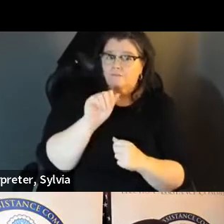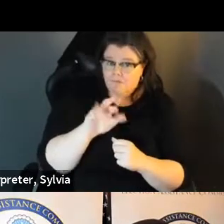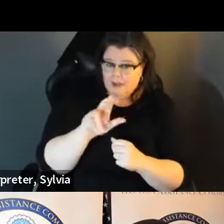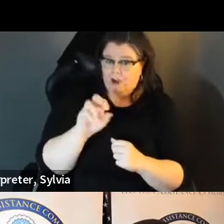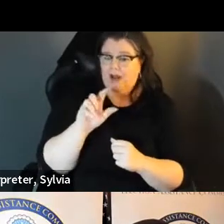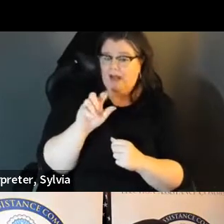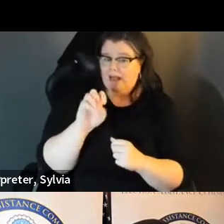if I can share a resource on that work. elections.org, and say fair election center resource.